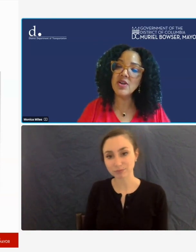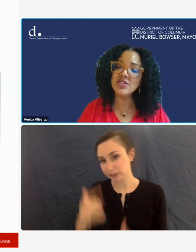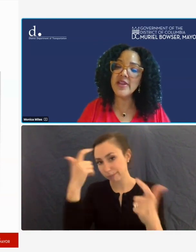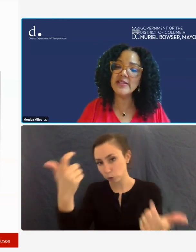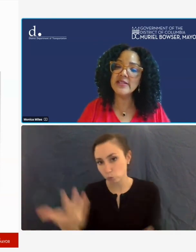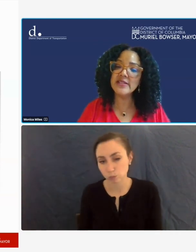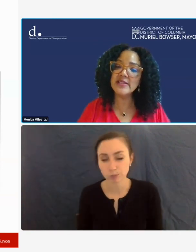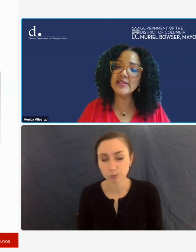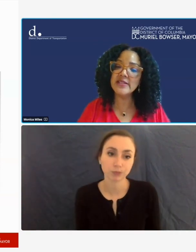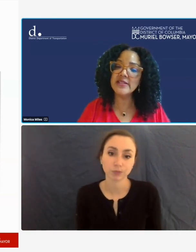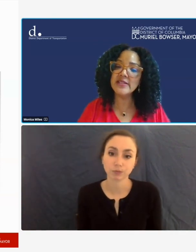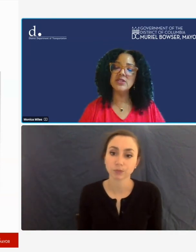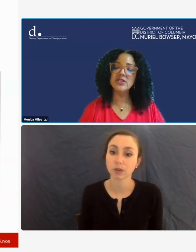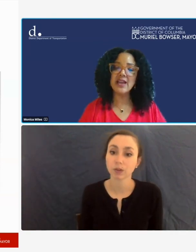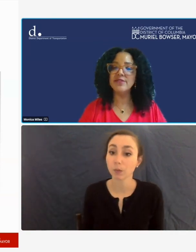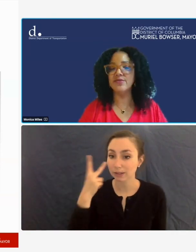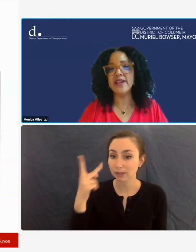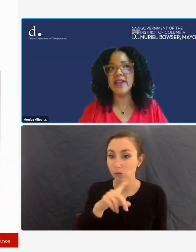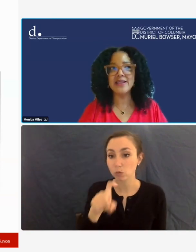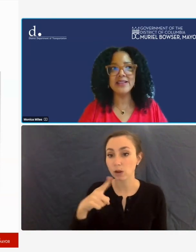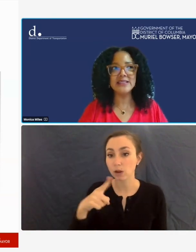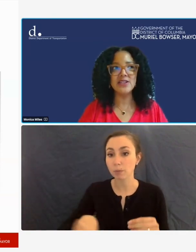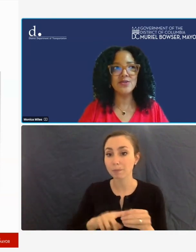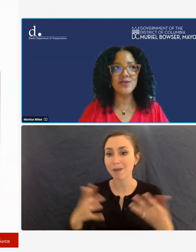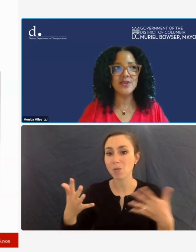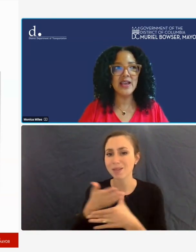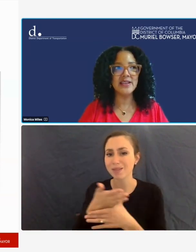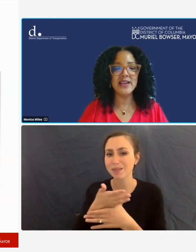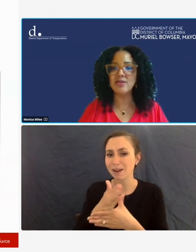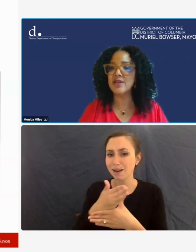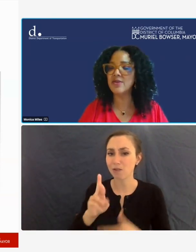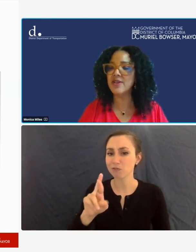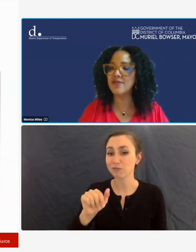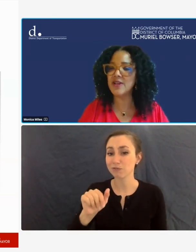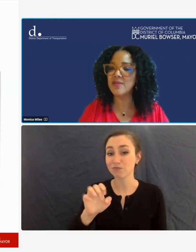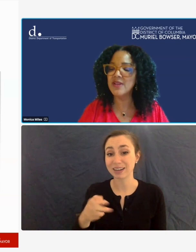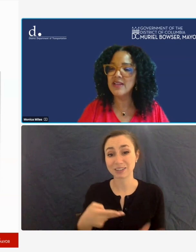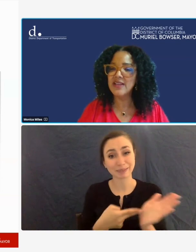see the question about what's the average rate and to tell you the truth i and i don't know if um if